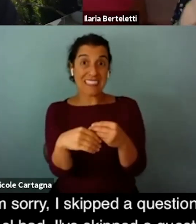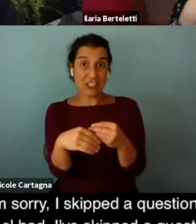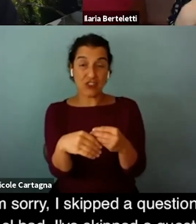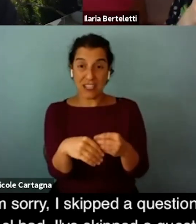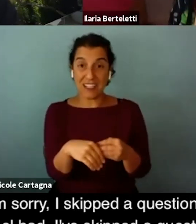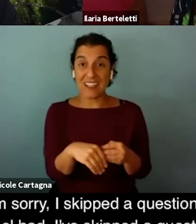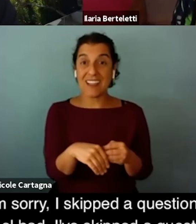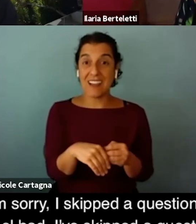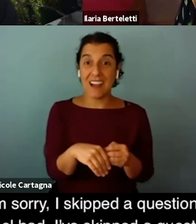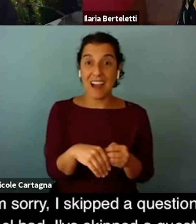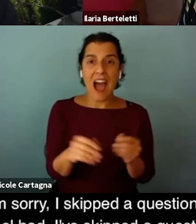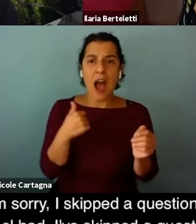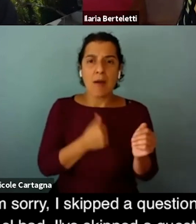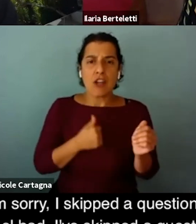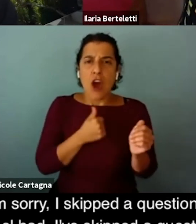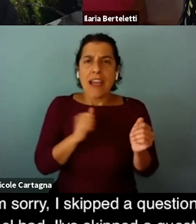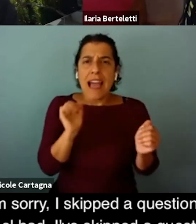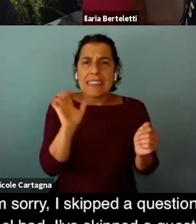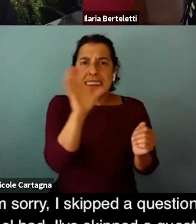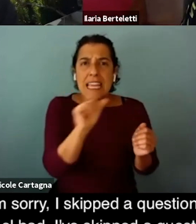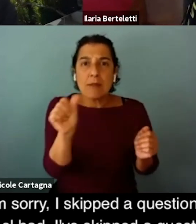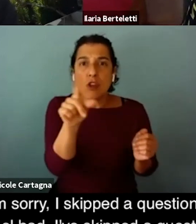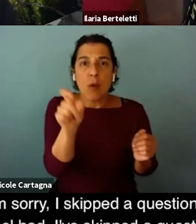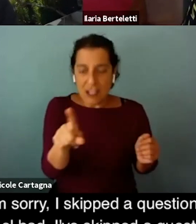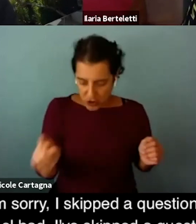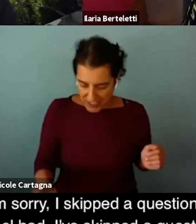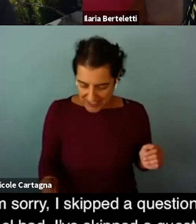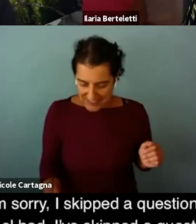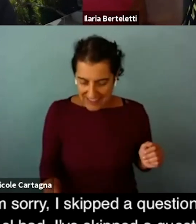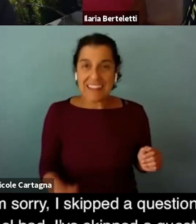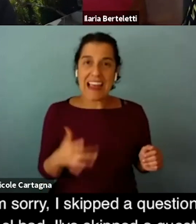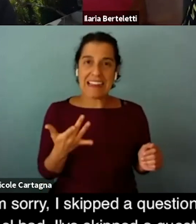i'm sorry i skipped a question now i feel bad i've skipped a question